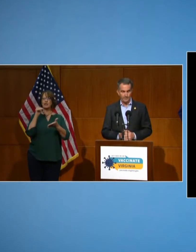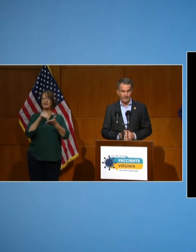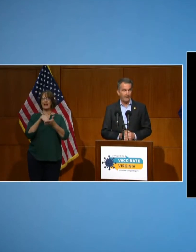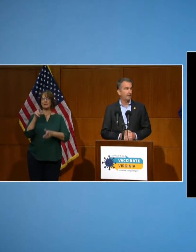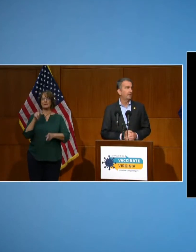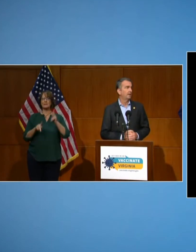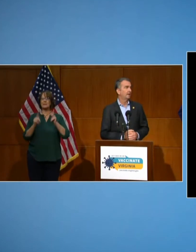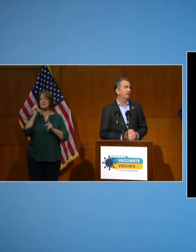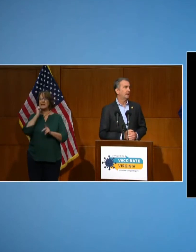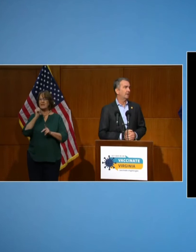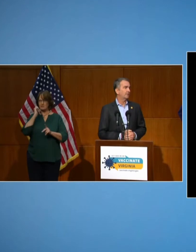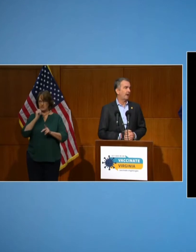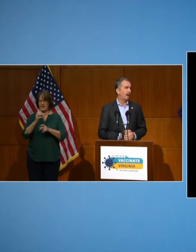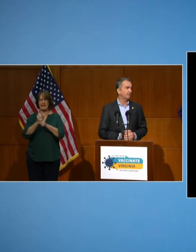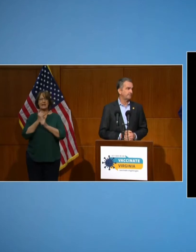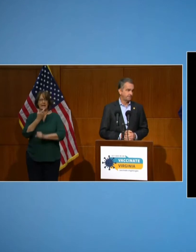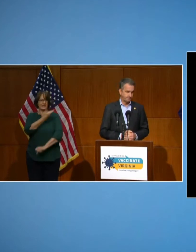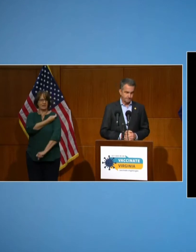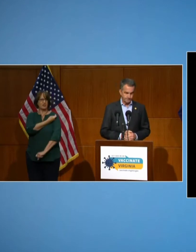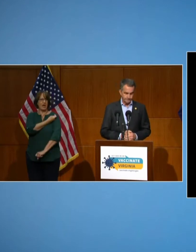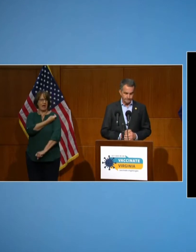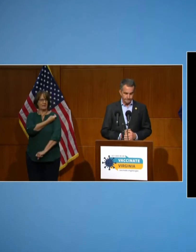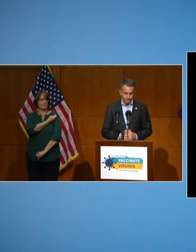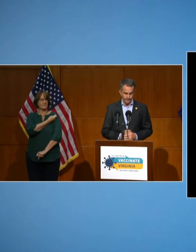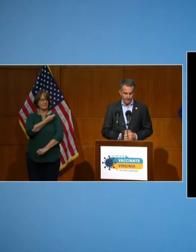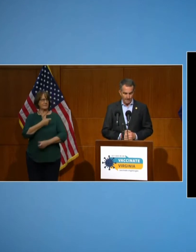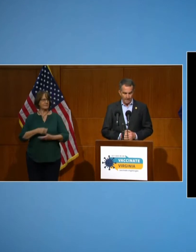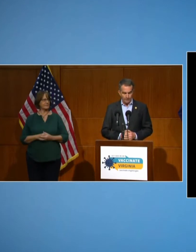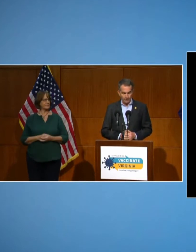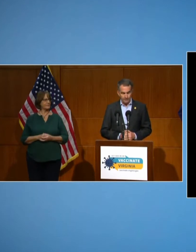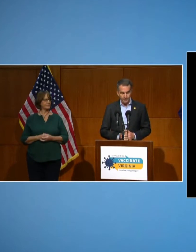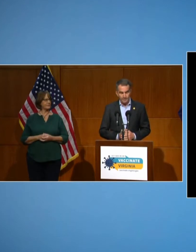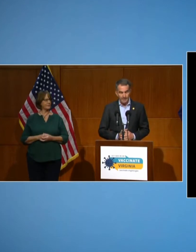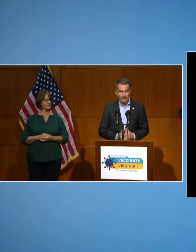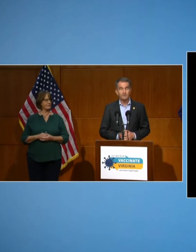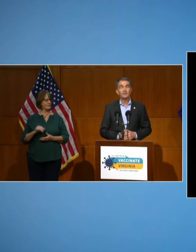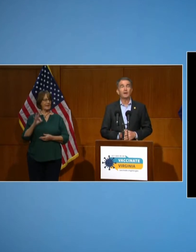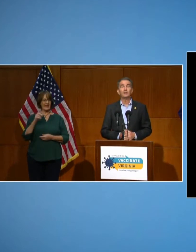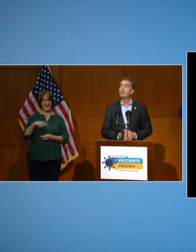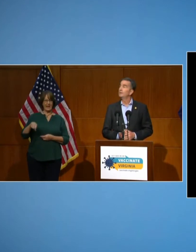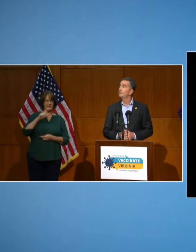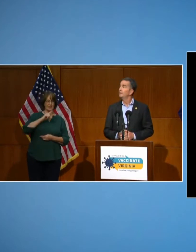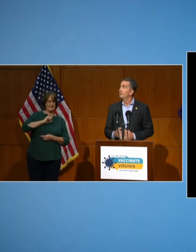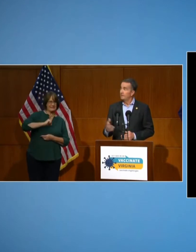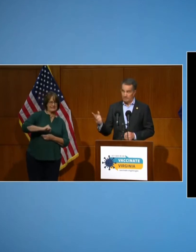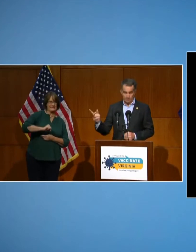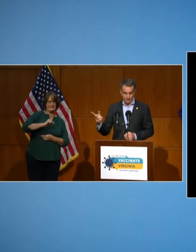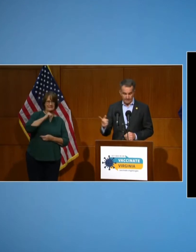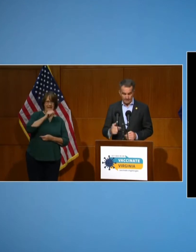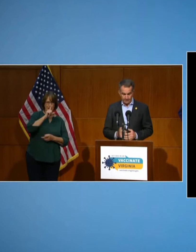people a day getting their shot. So if you've been hesitating. Look at